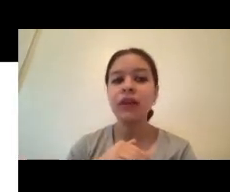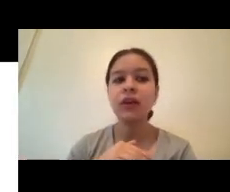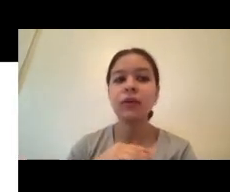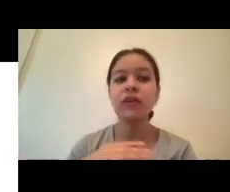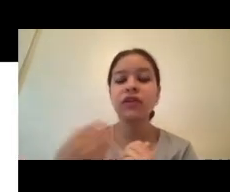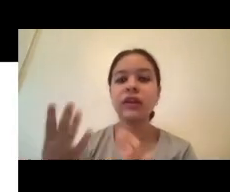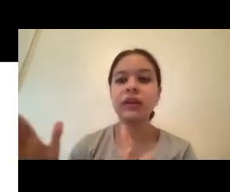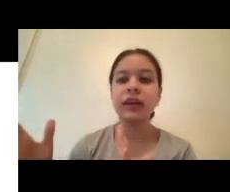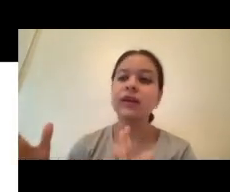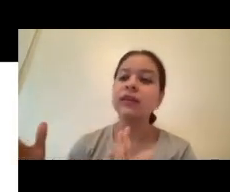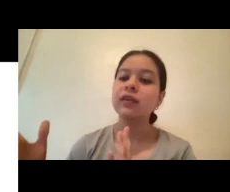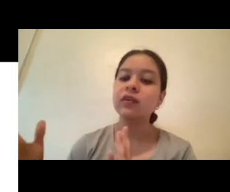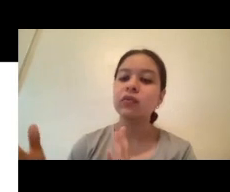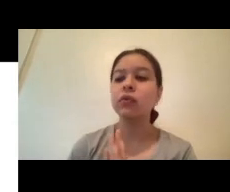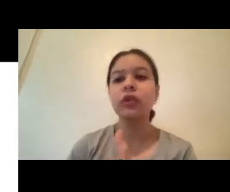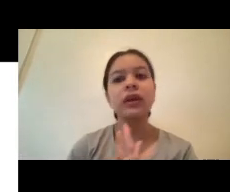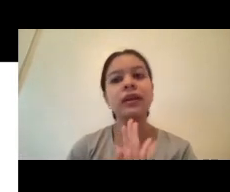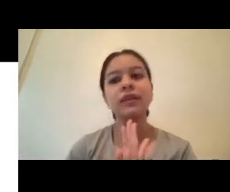you know, concerning like school things.